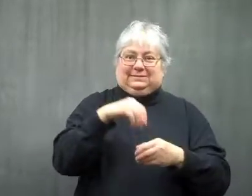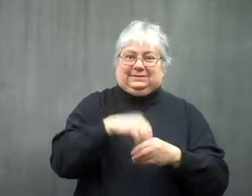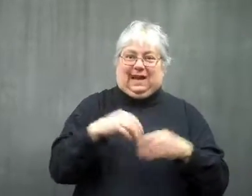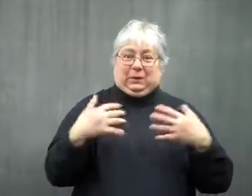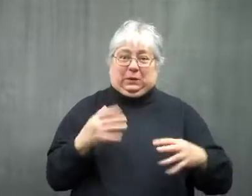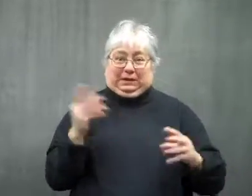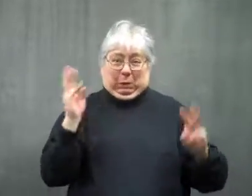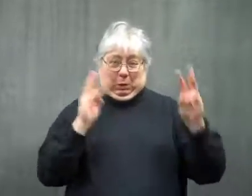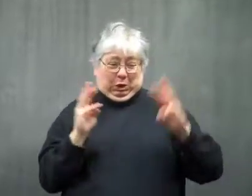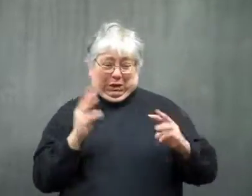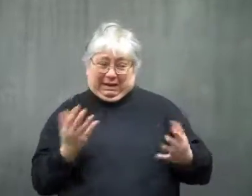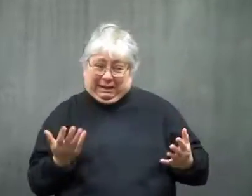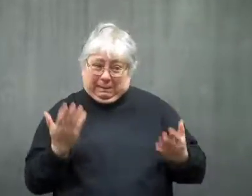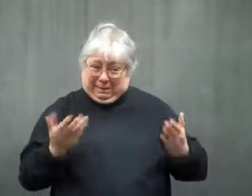The worry is that if it needs to be vented, it will release radioactivity,